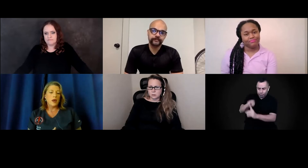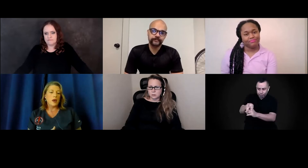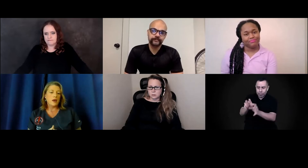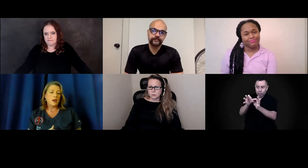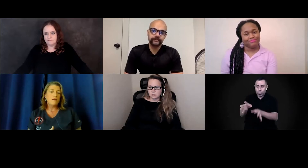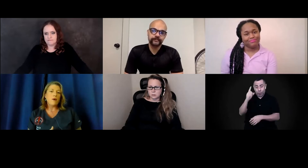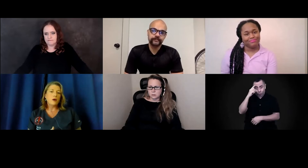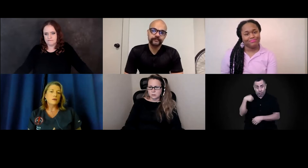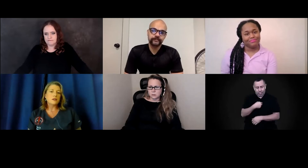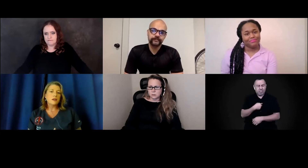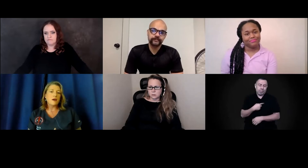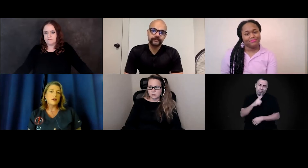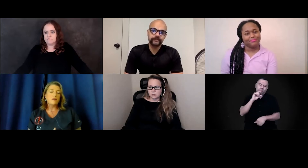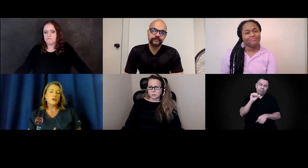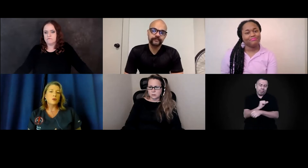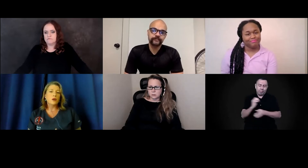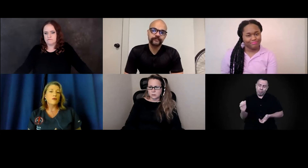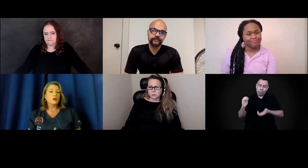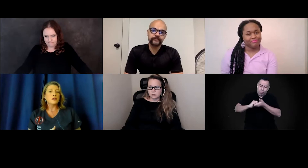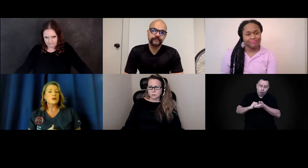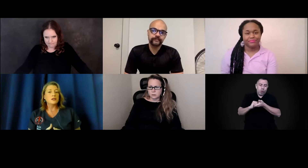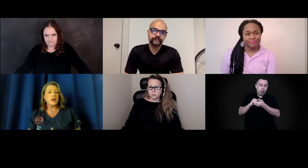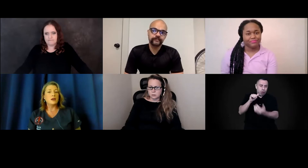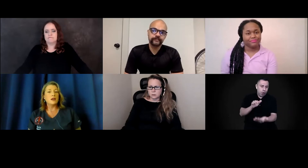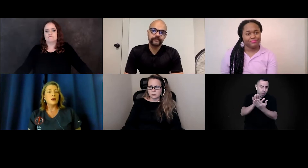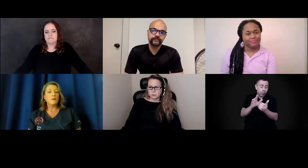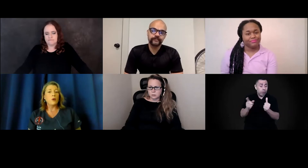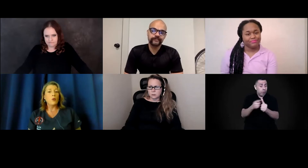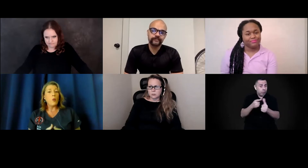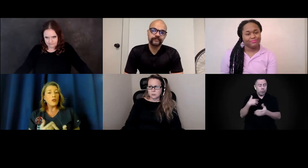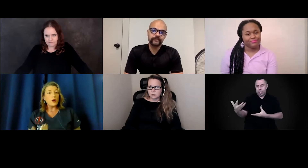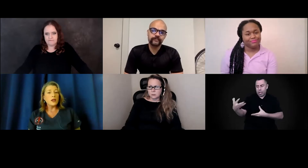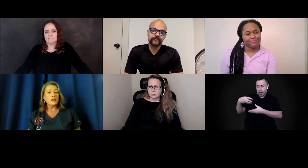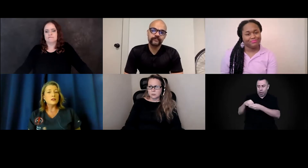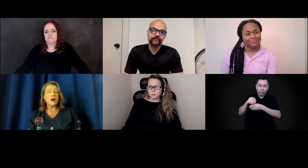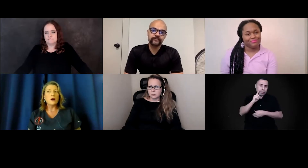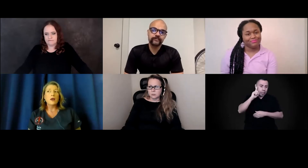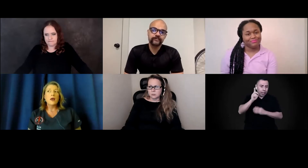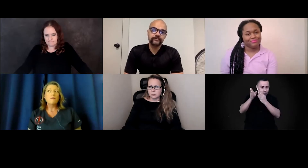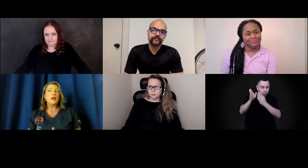It involves the deaf individual first understanding what their needs are.